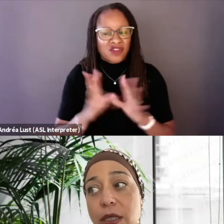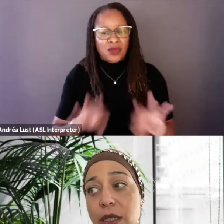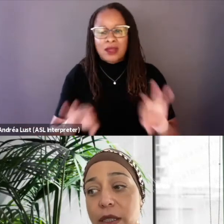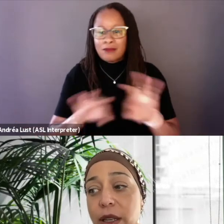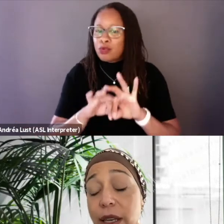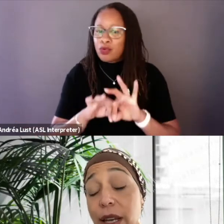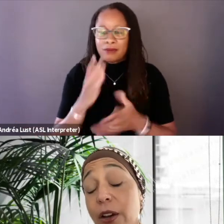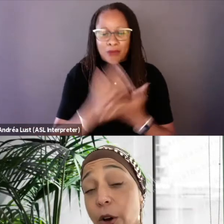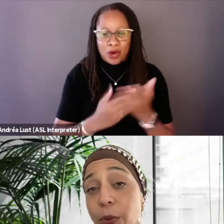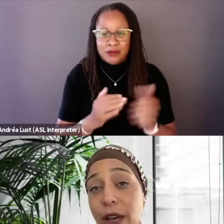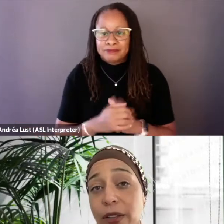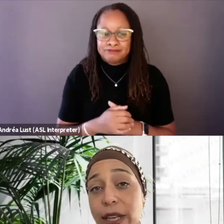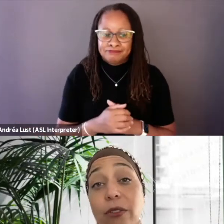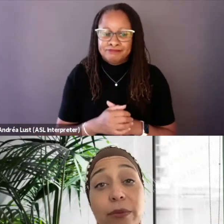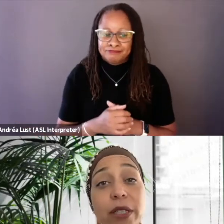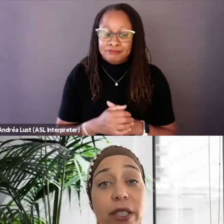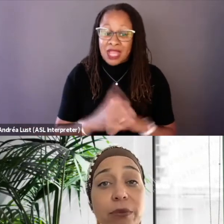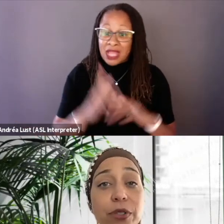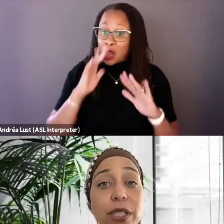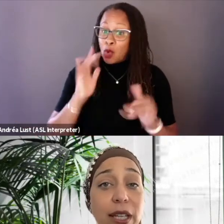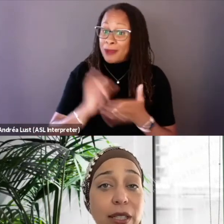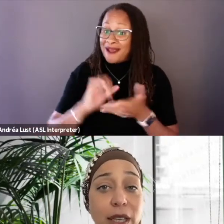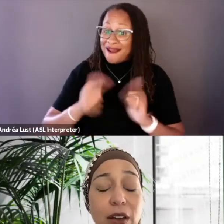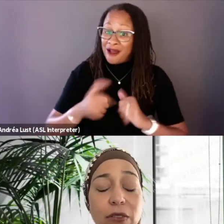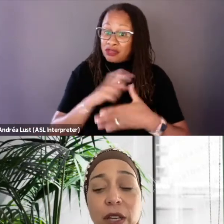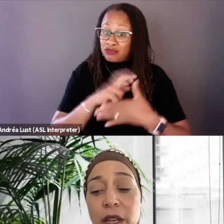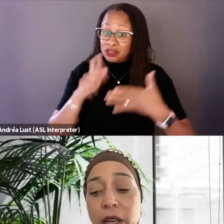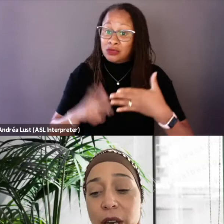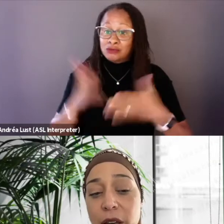And I hope how the outcome of it presented itself, yeah,